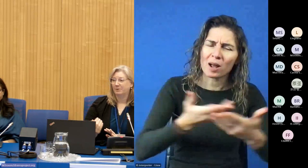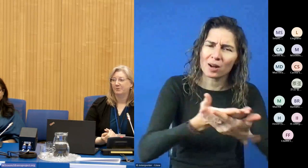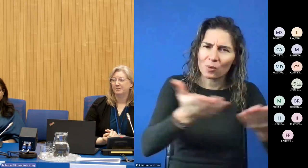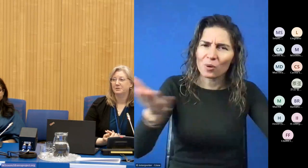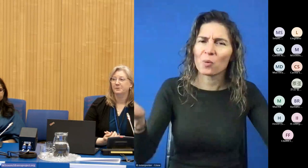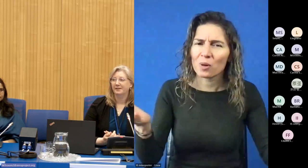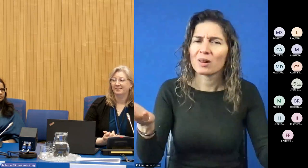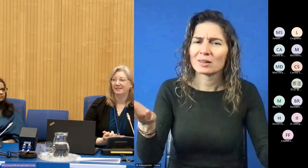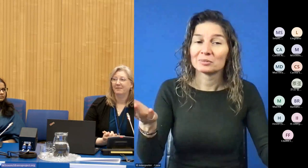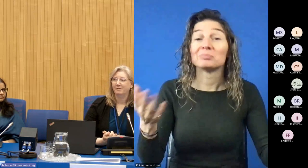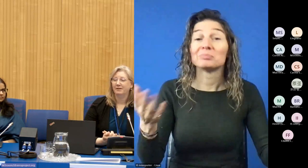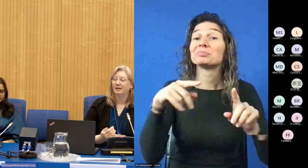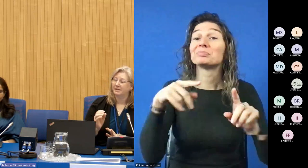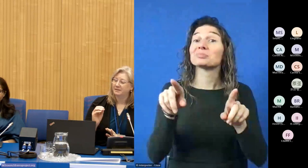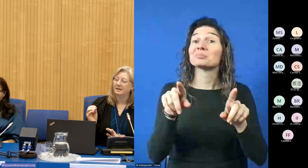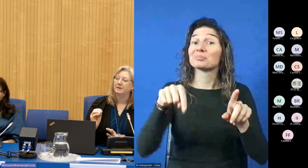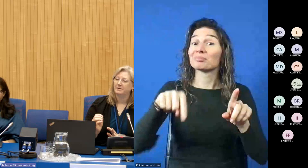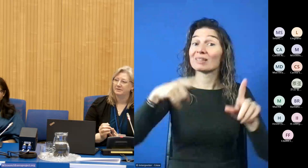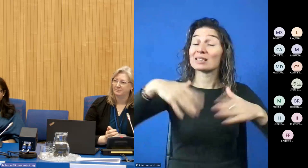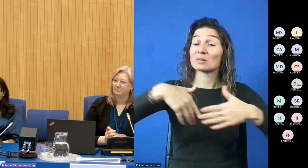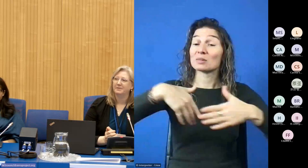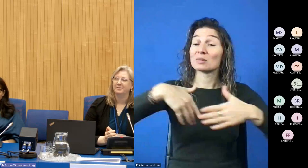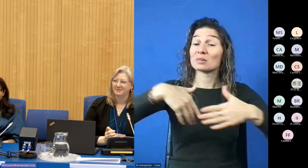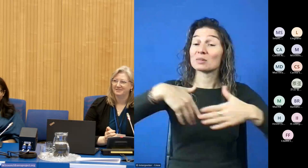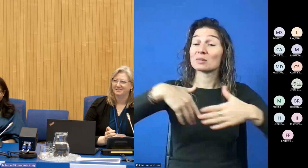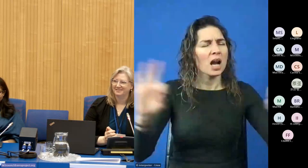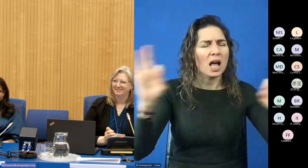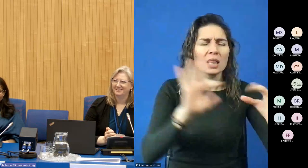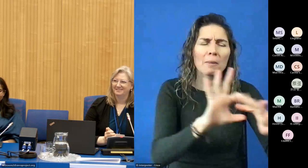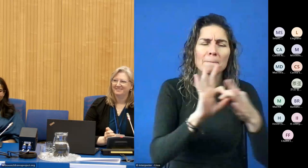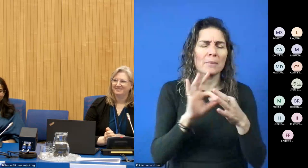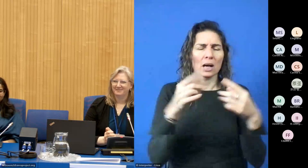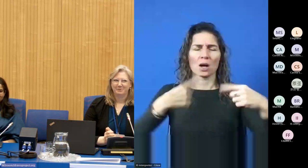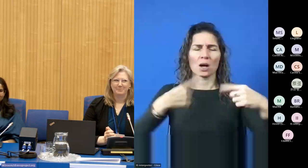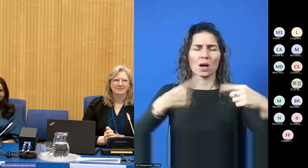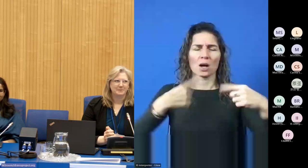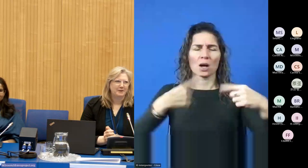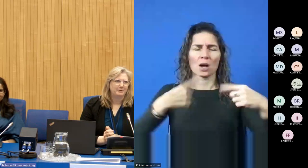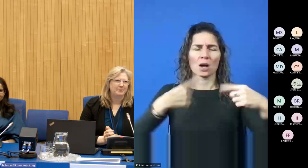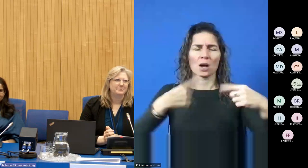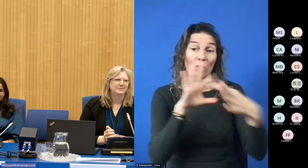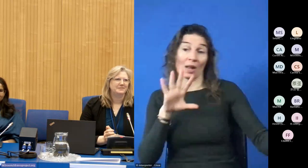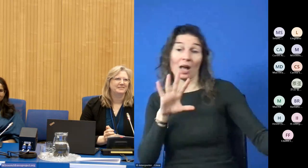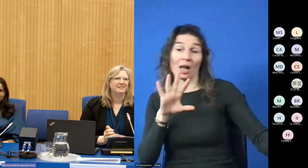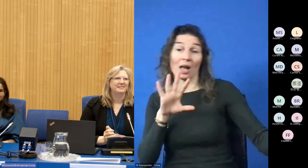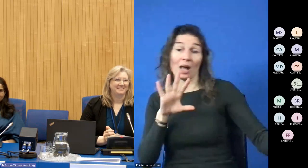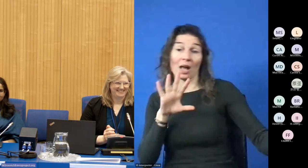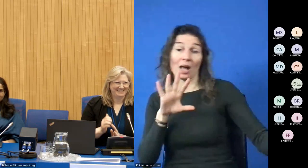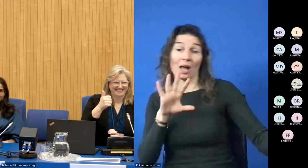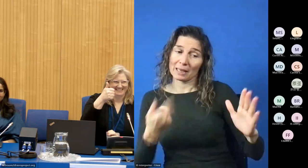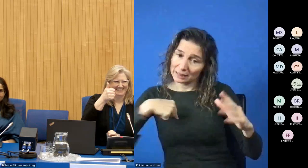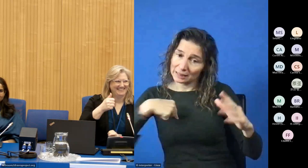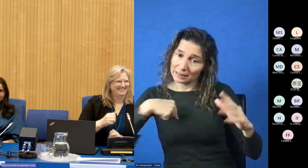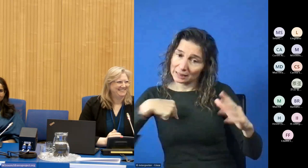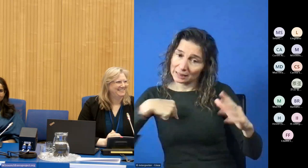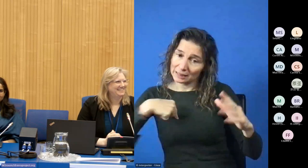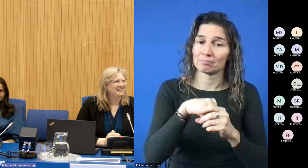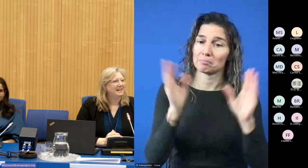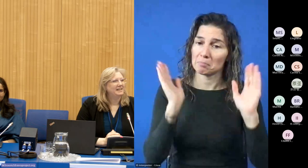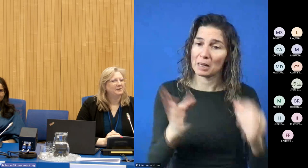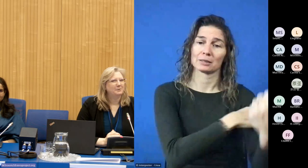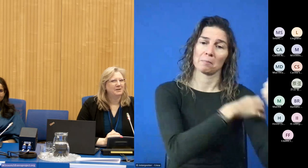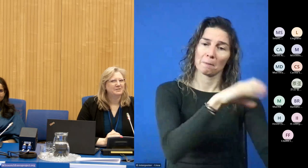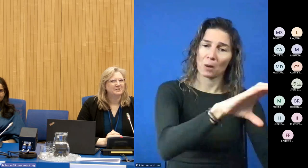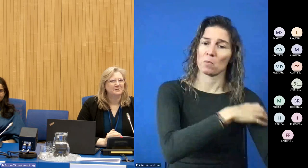we heard this morning, nothing about us, without us. We must empower others. Any other questions